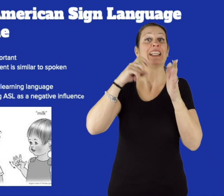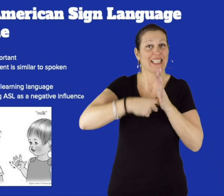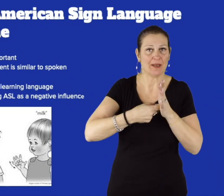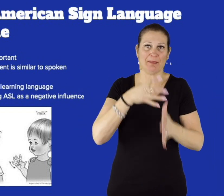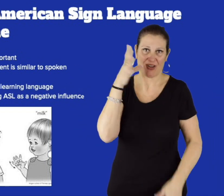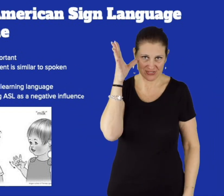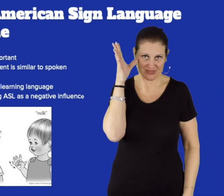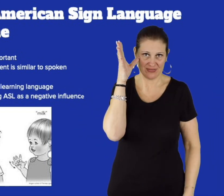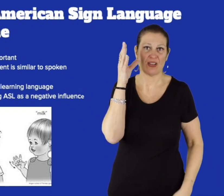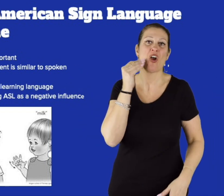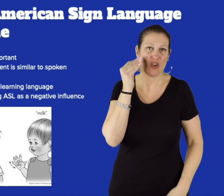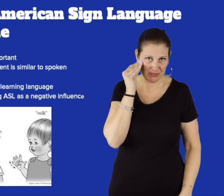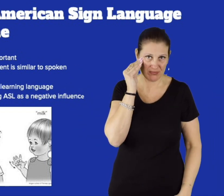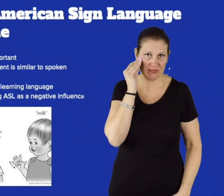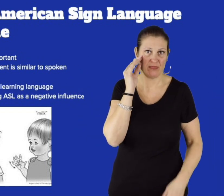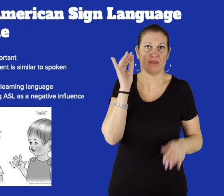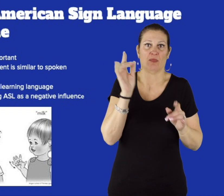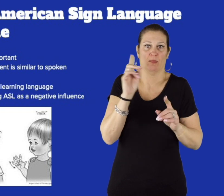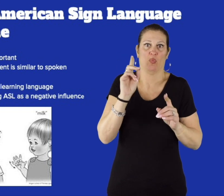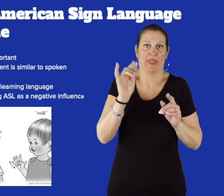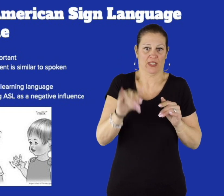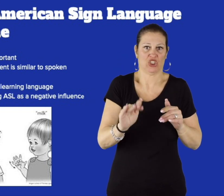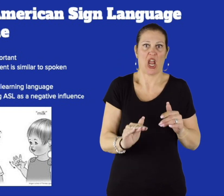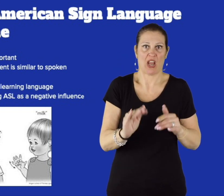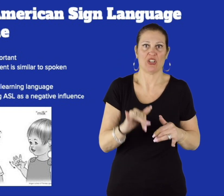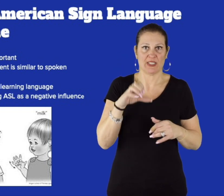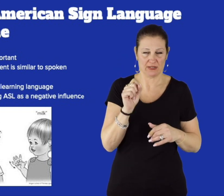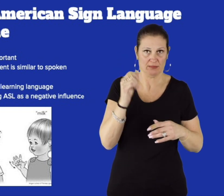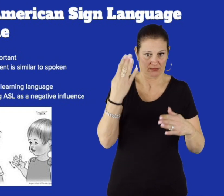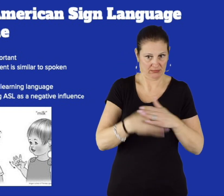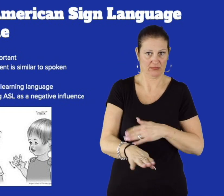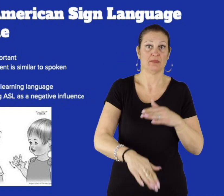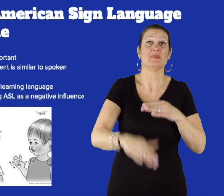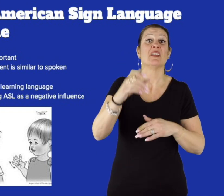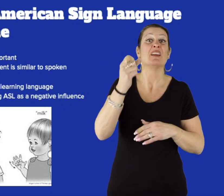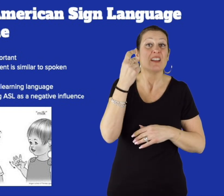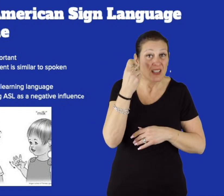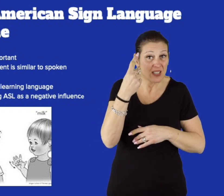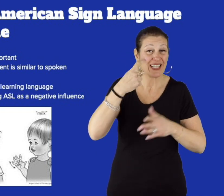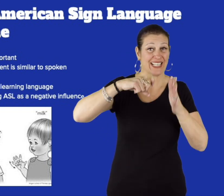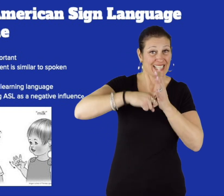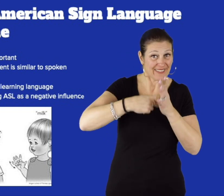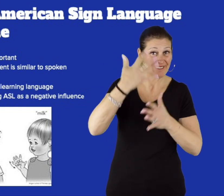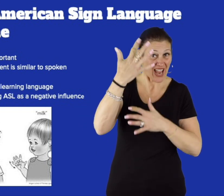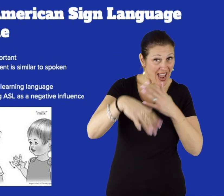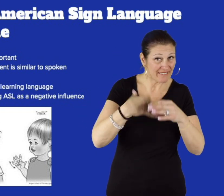however the most critical component is the child’s parents. The first five years of a child’s life